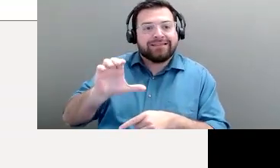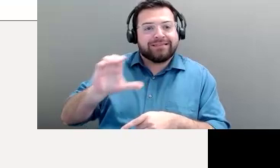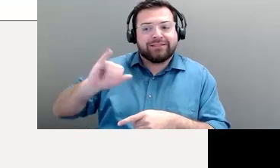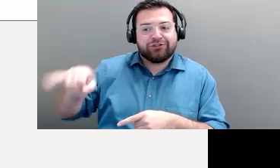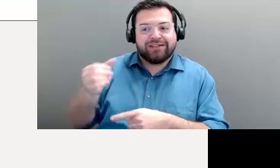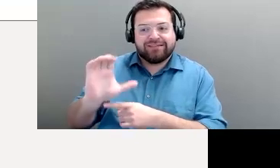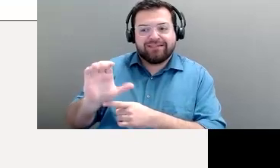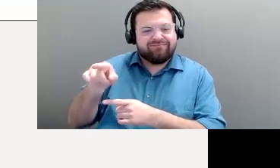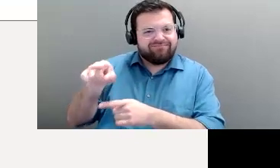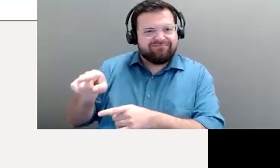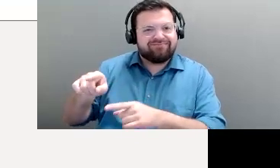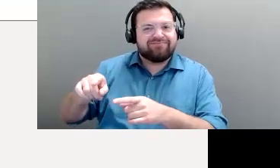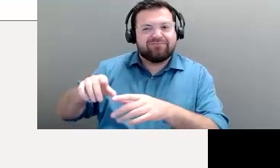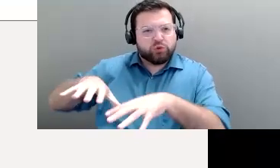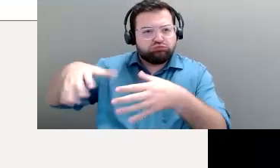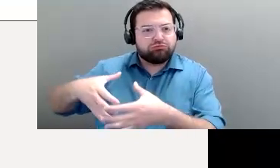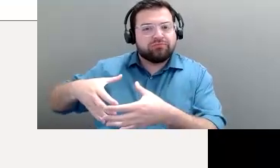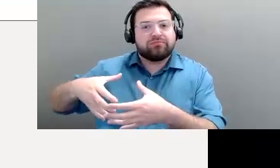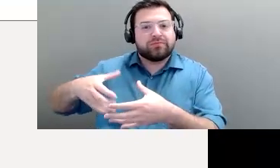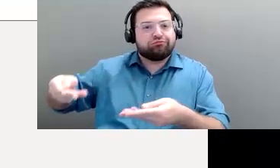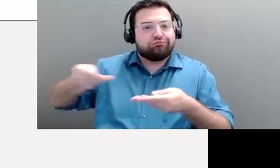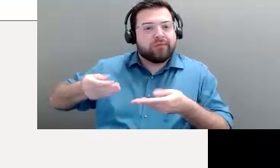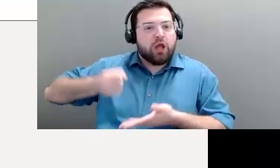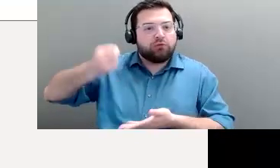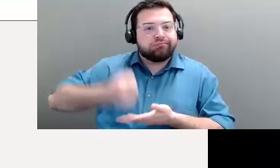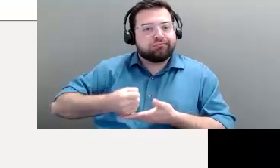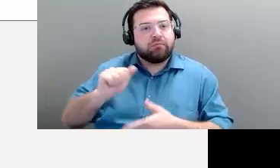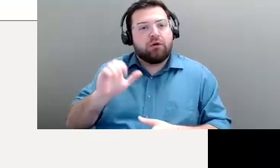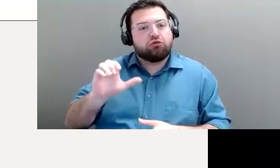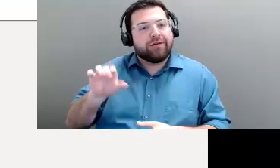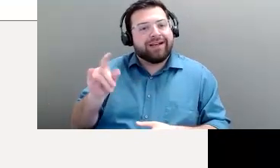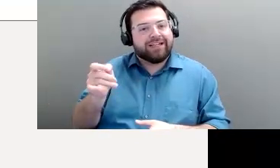institution or organization provider.